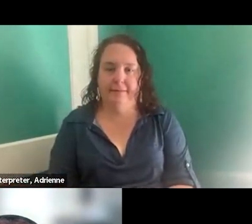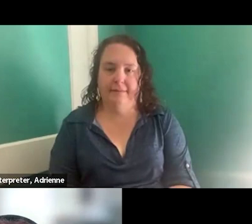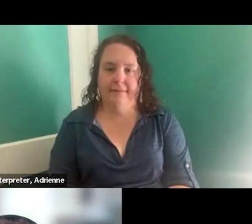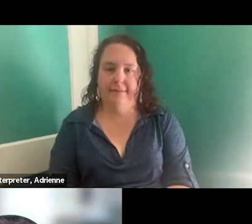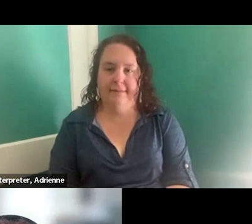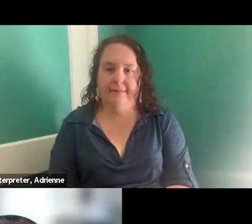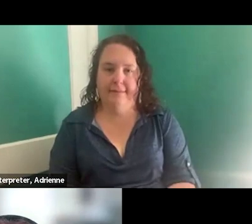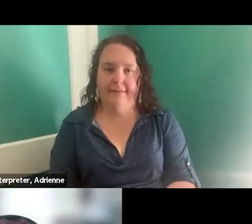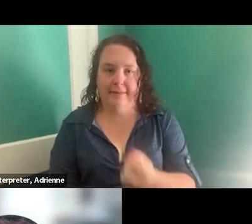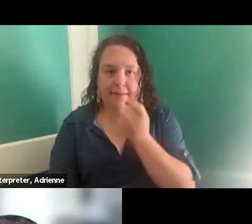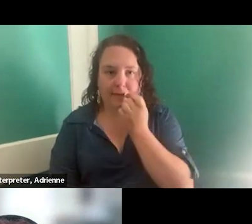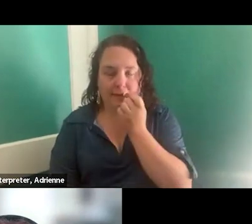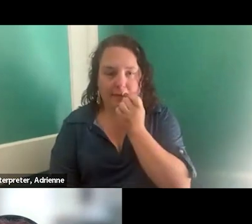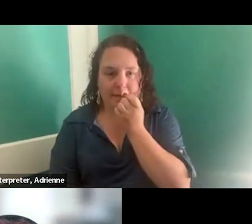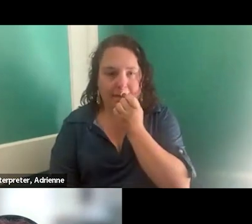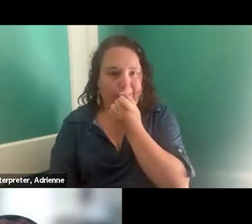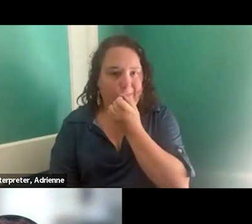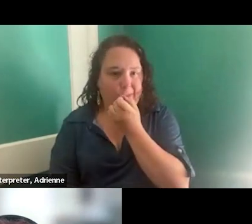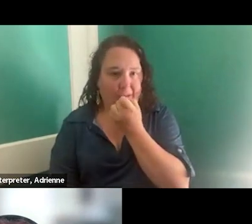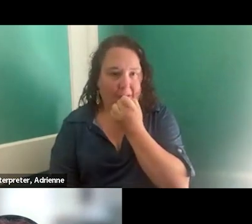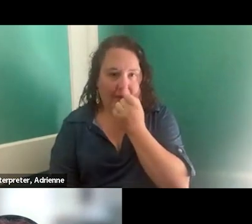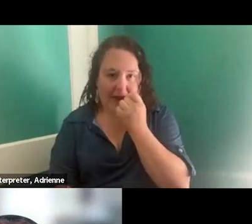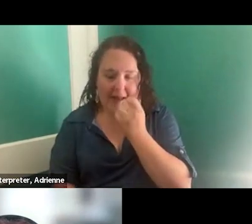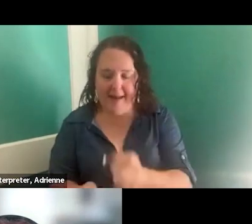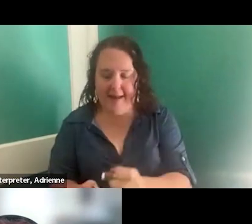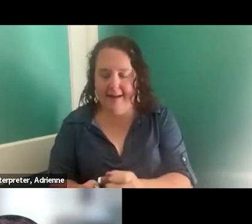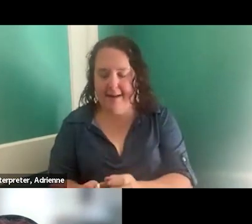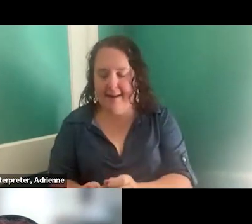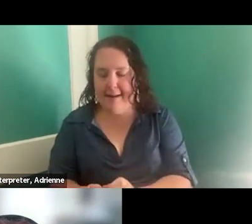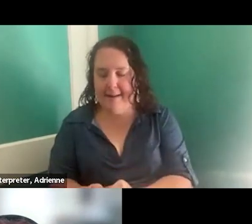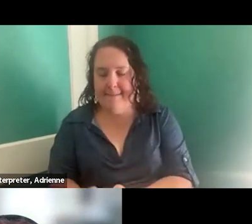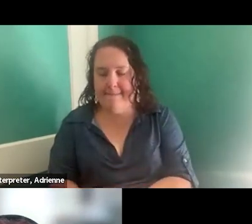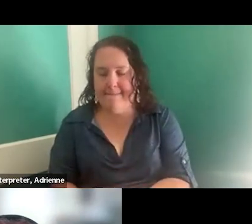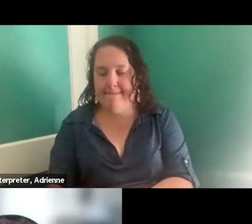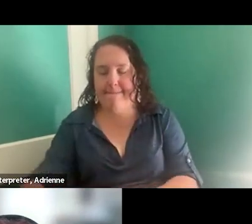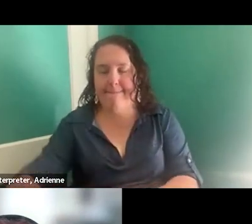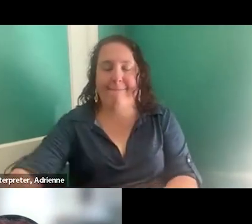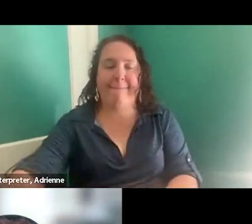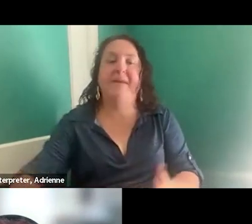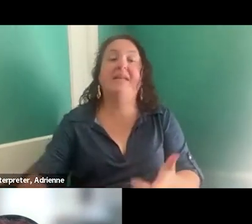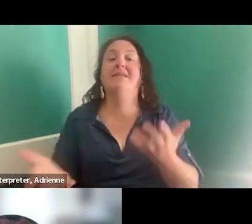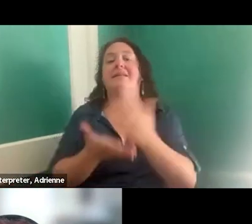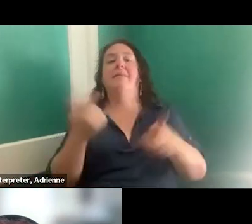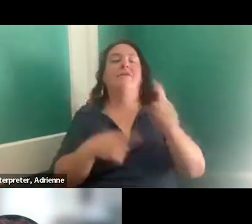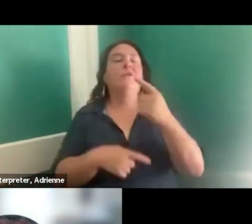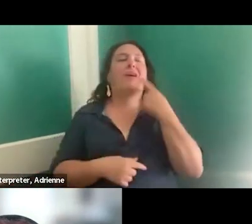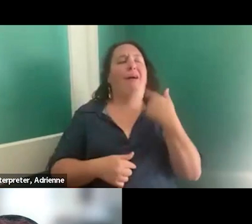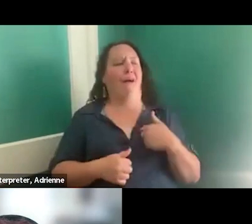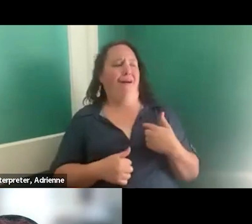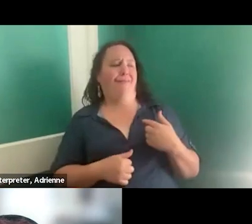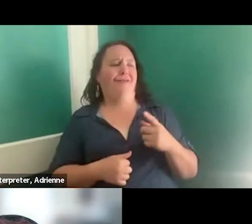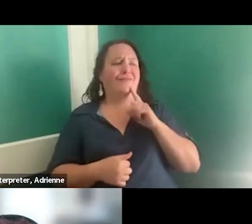If any of you think that there's just one. Trust me.